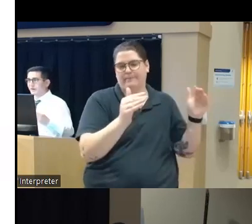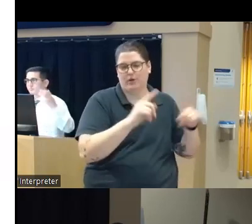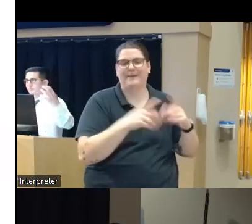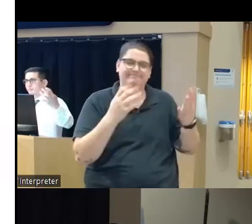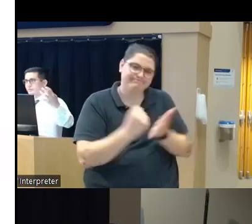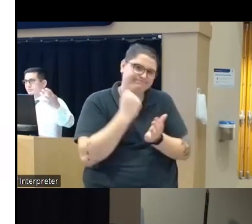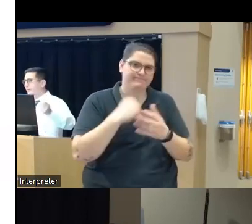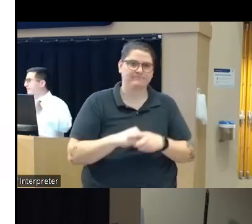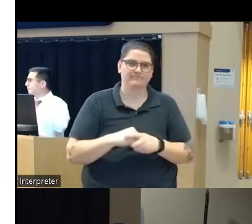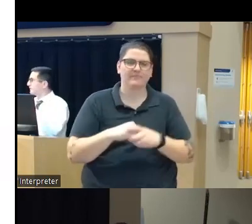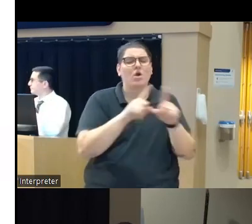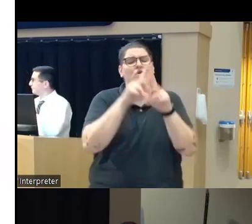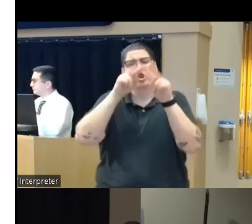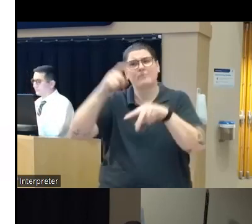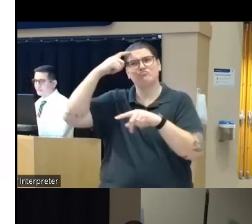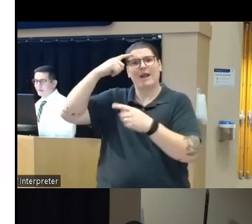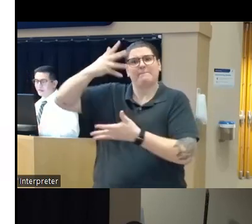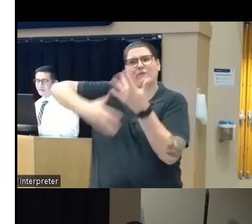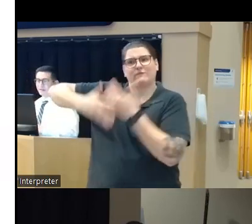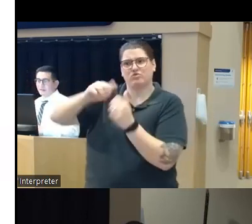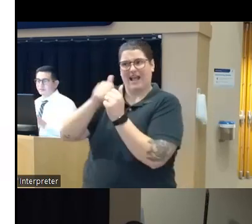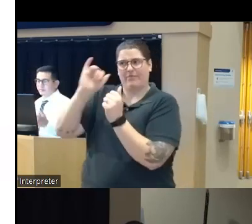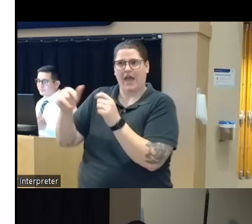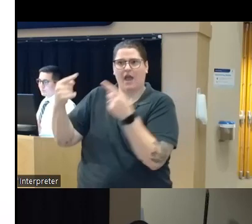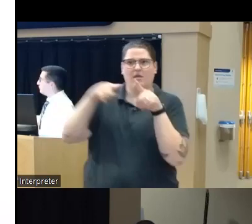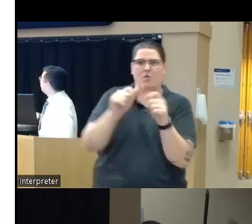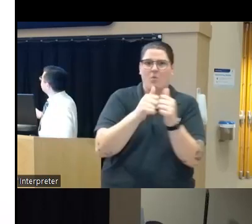and so how does perfusion in the brain relate to perfusion in the eye and so this is a cool